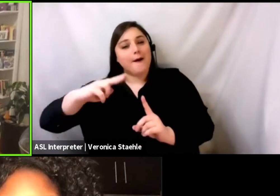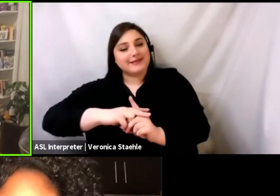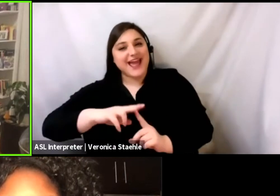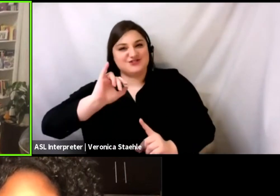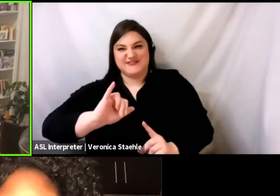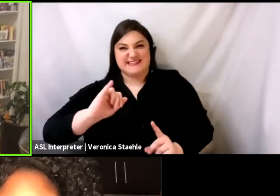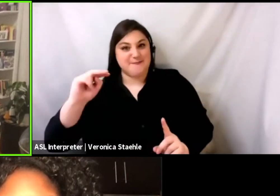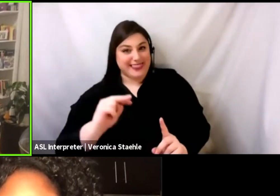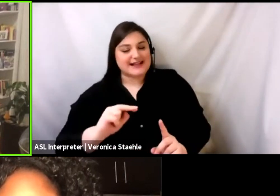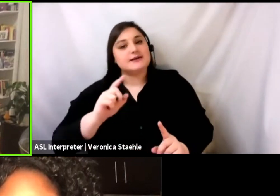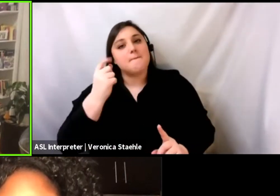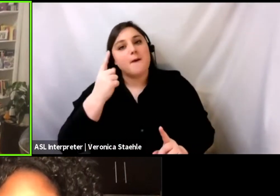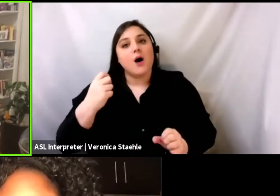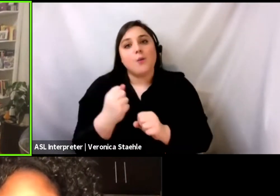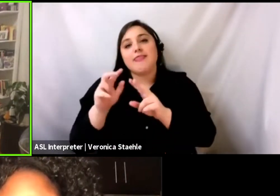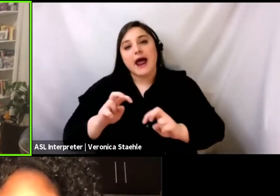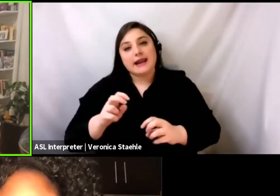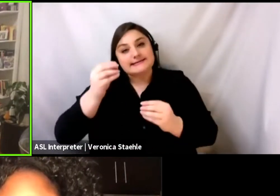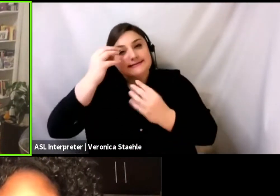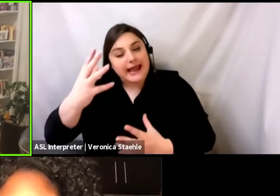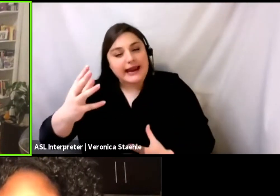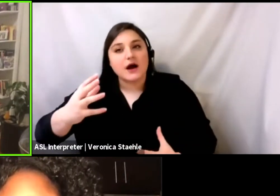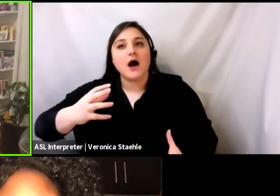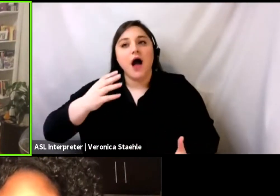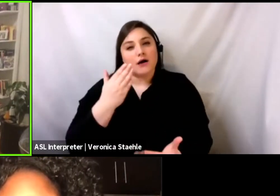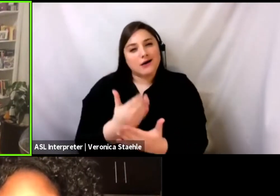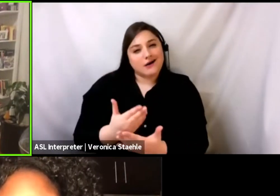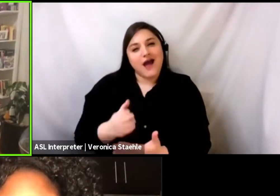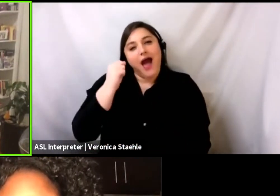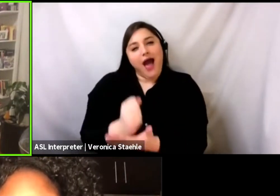digital strategy lens you provide because it sets us up almost perfectly for our next